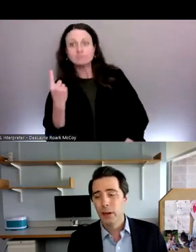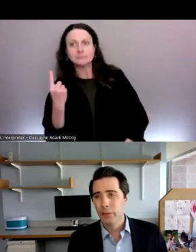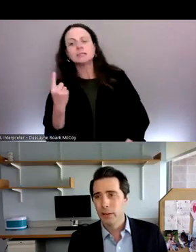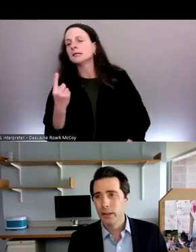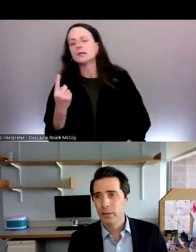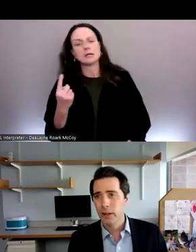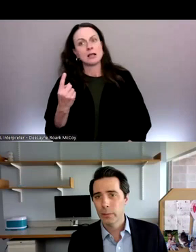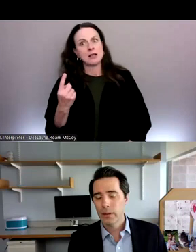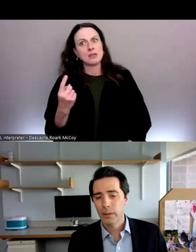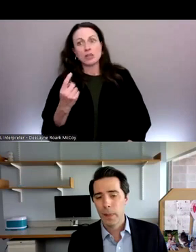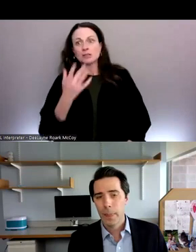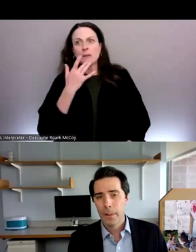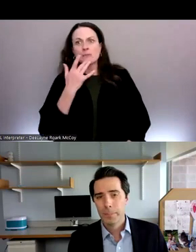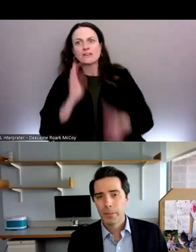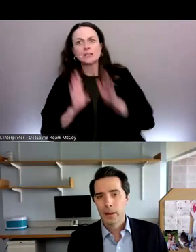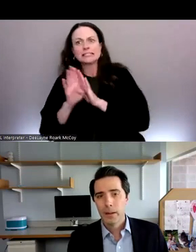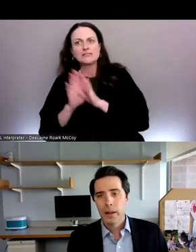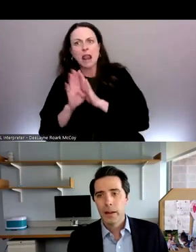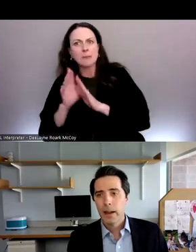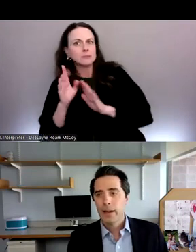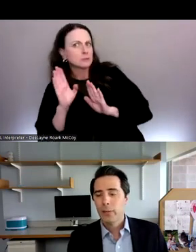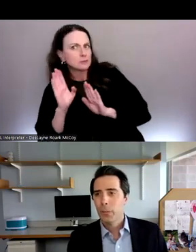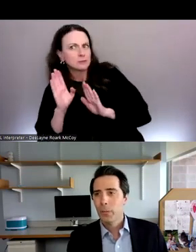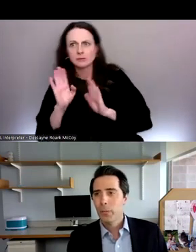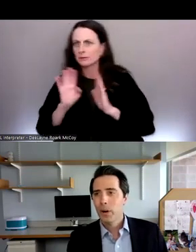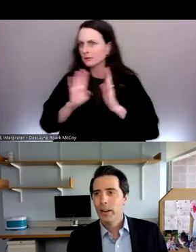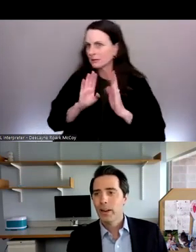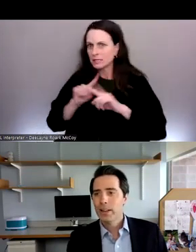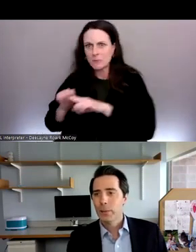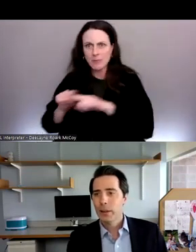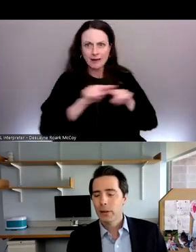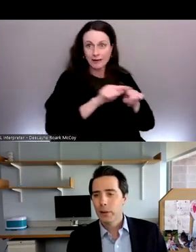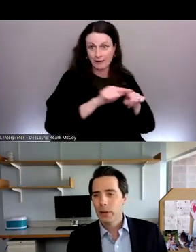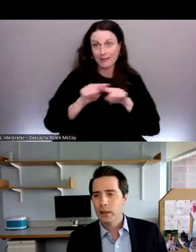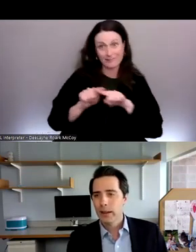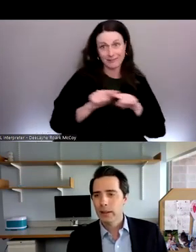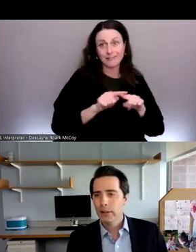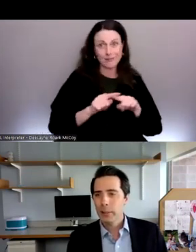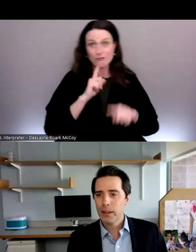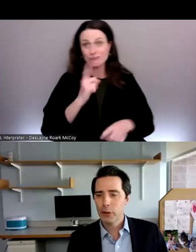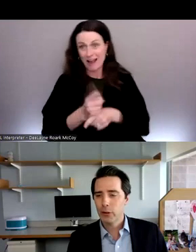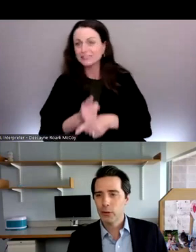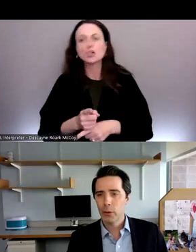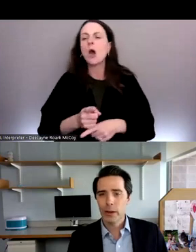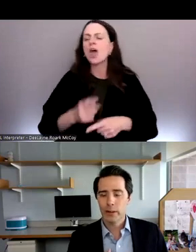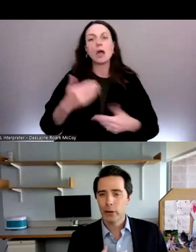preference that develops and what is pretty incredible is that